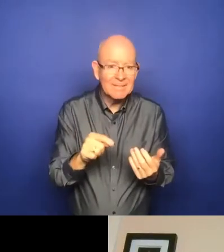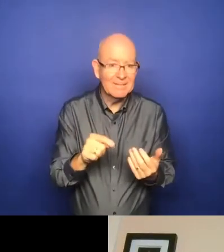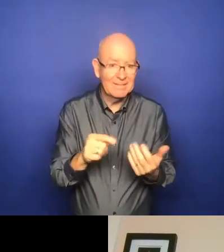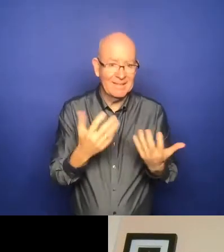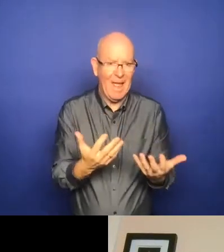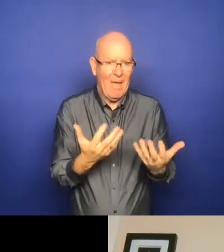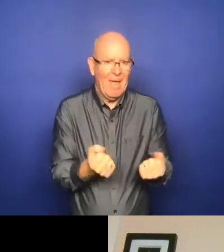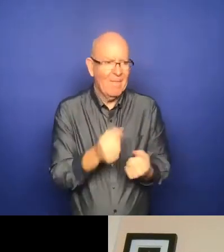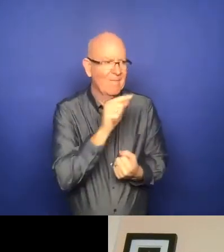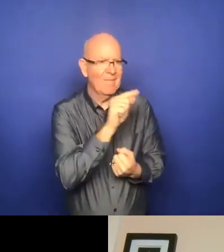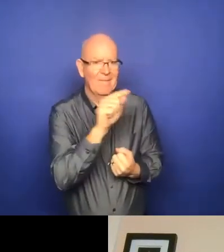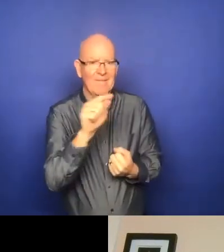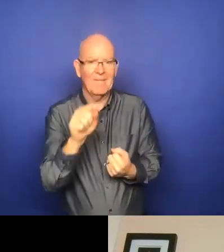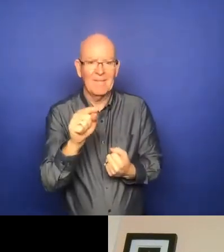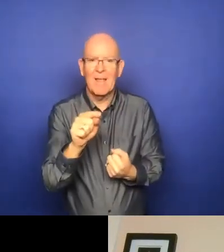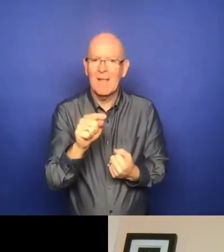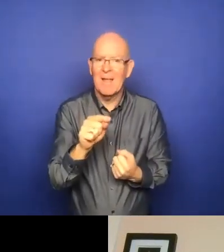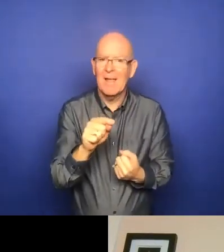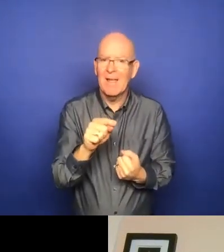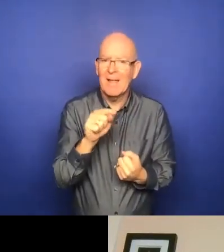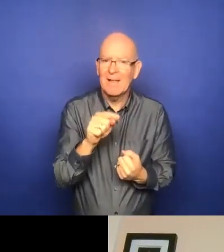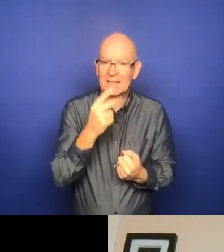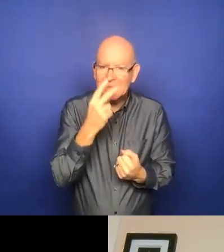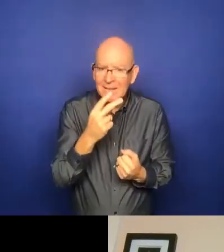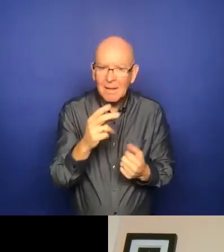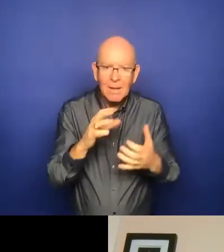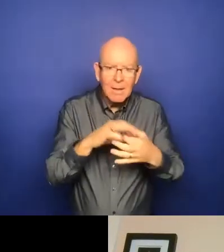actual impact of policies and measures that have been implemented